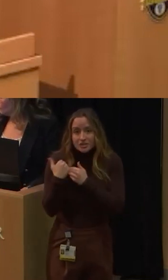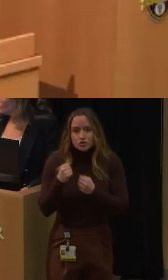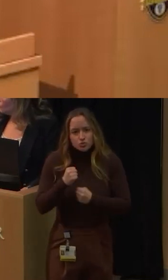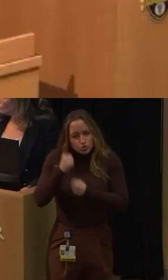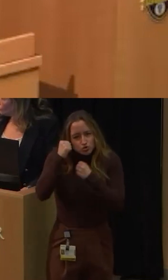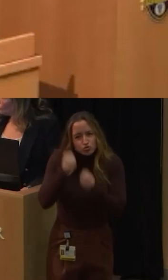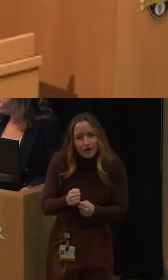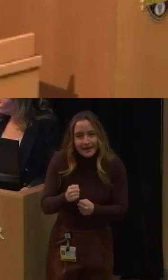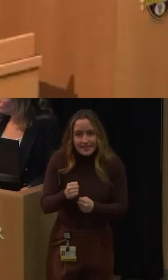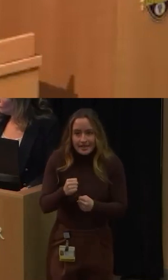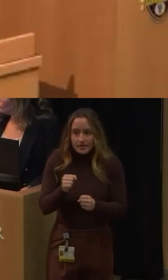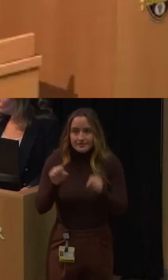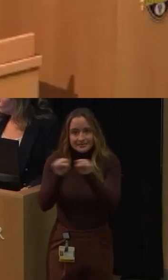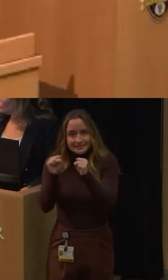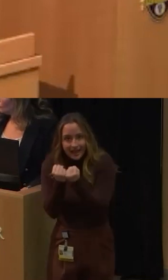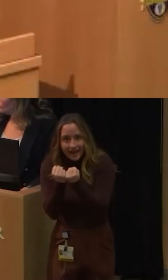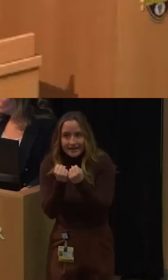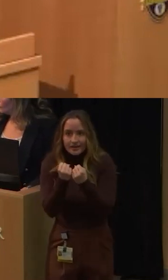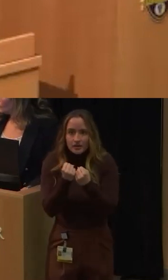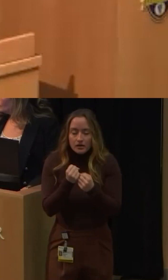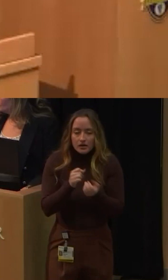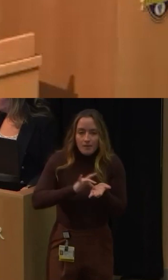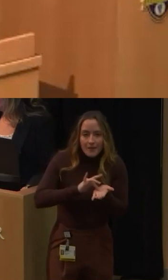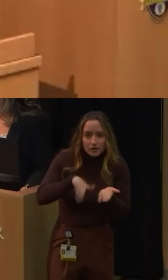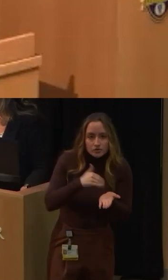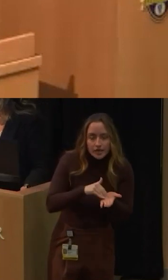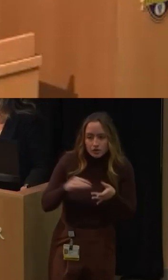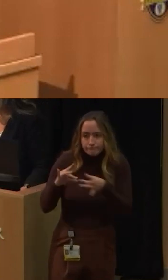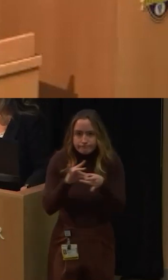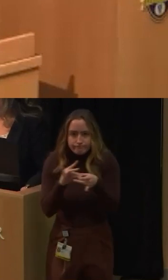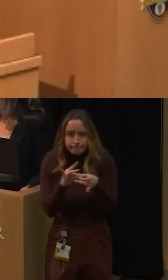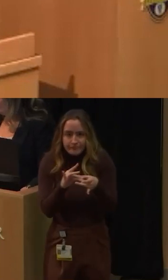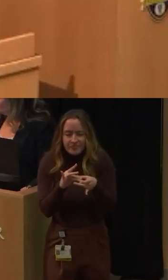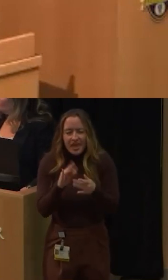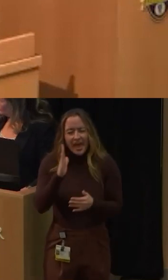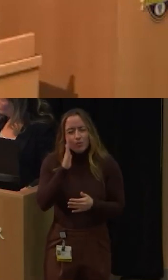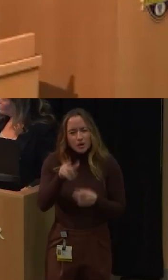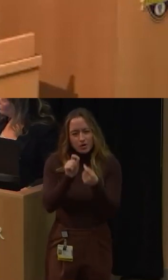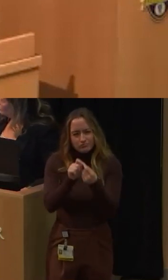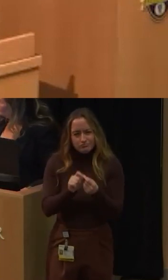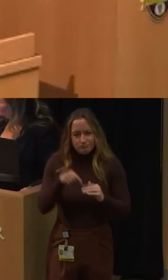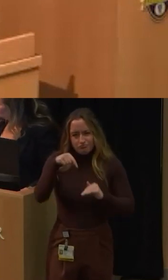there is much more that we can do moving forward, and I hope we can get into some of those details as we move forward.